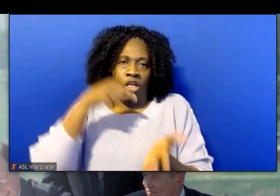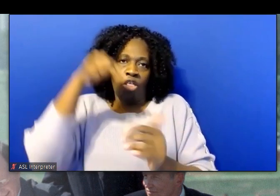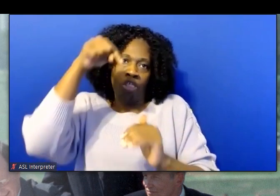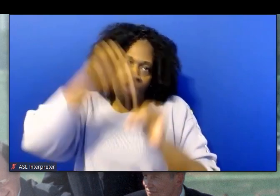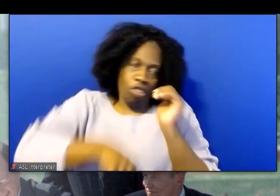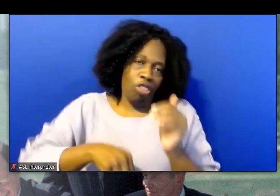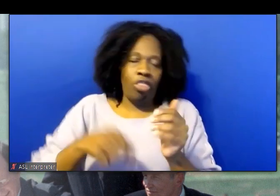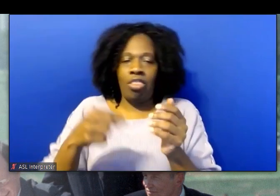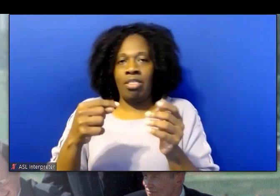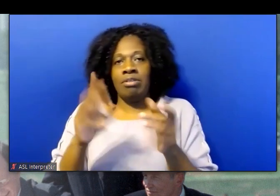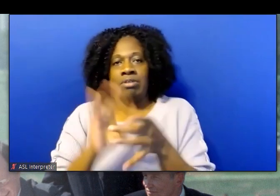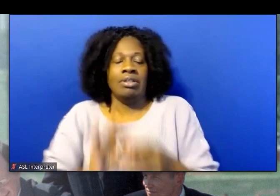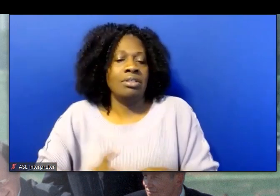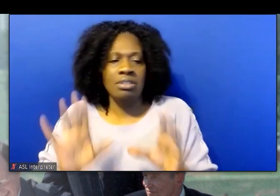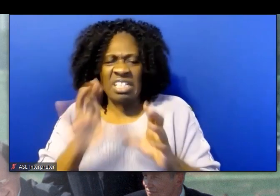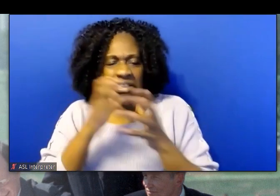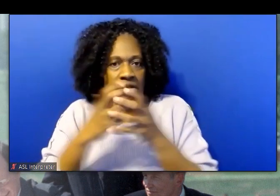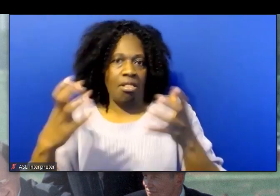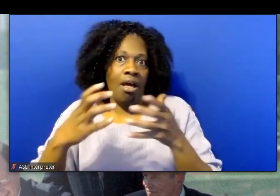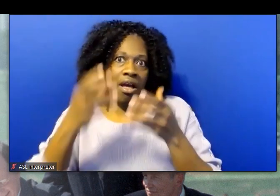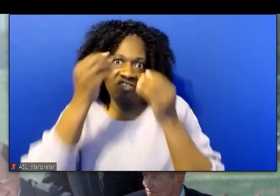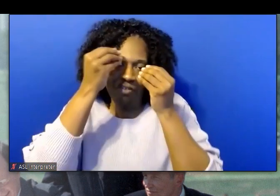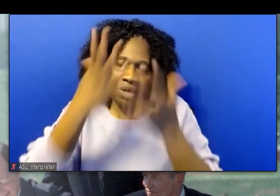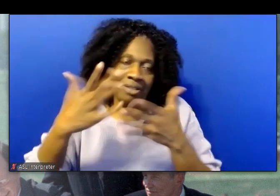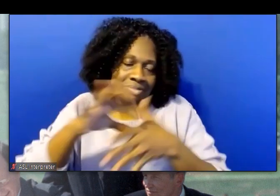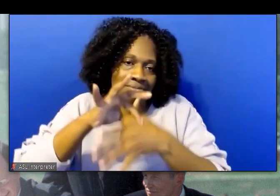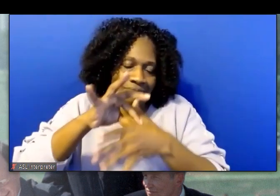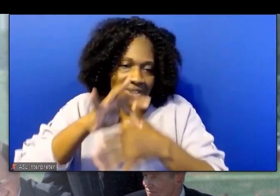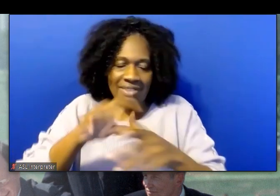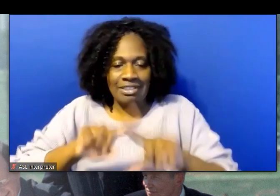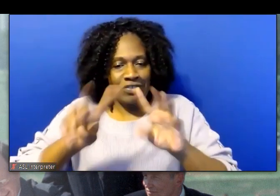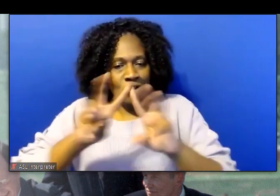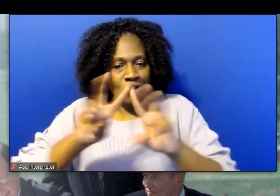because that is a lot of content and that is a different workshop, which we do offer...